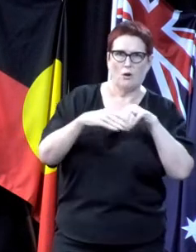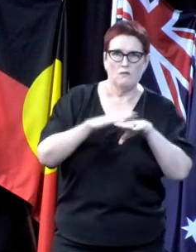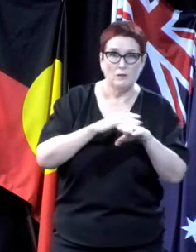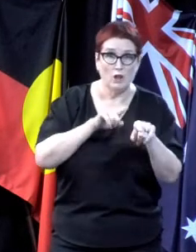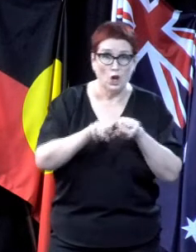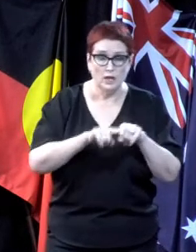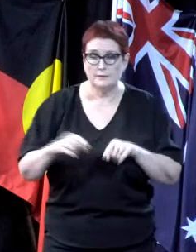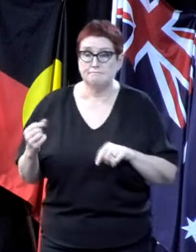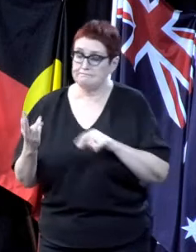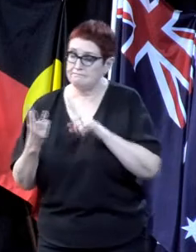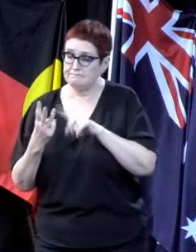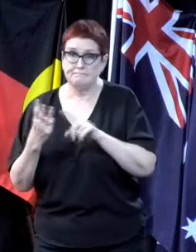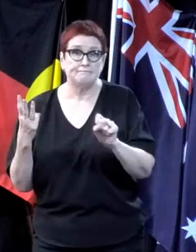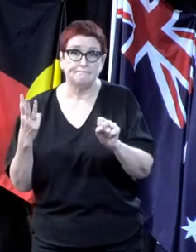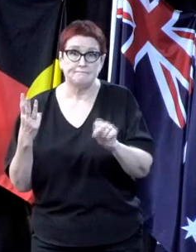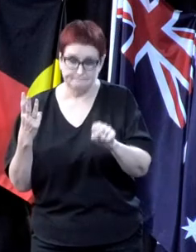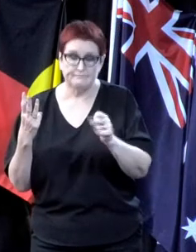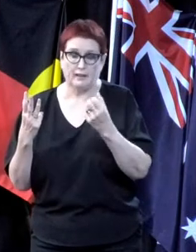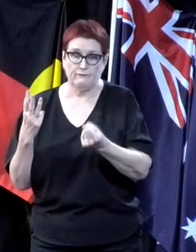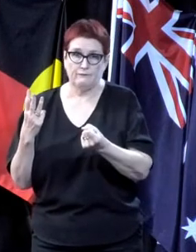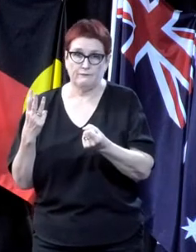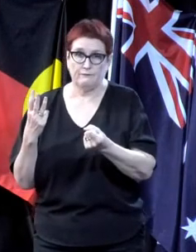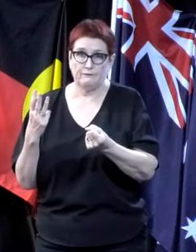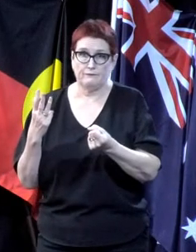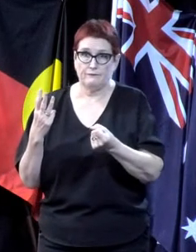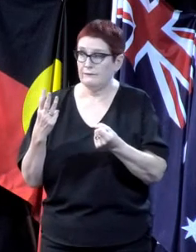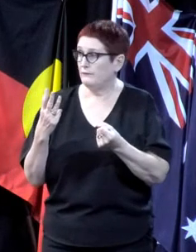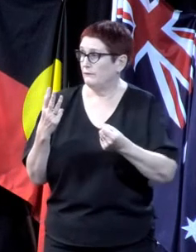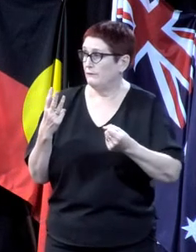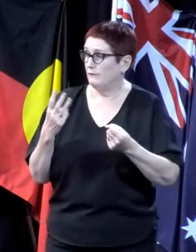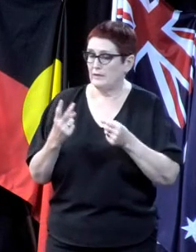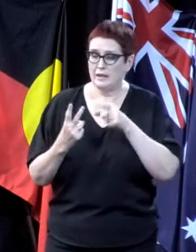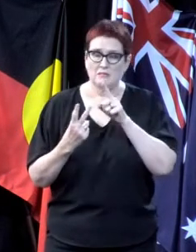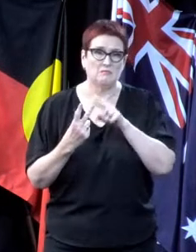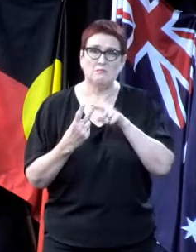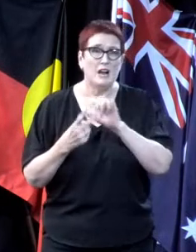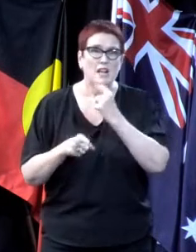Yes, there would be, yes. They don't speak to me about that, but -